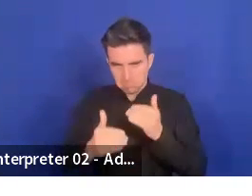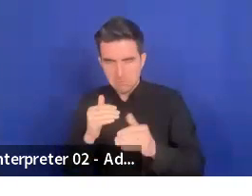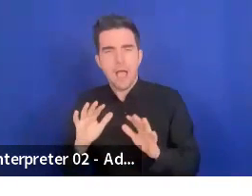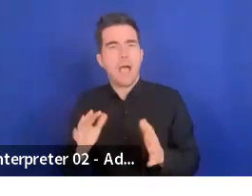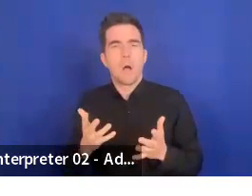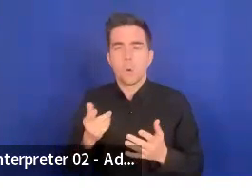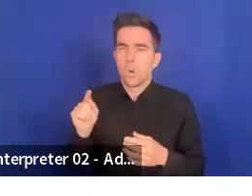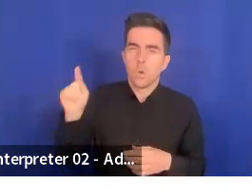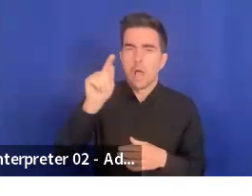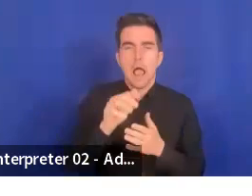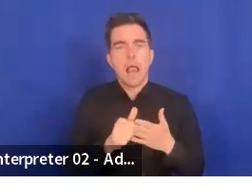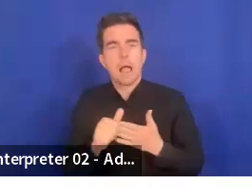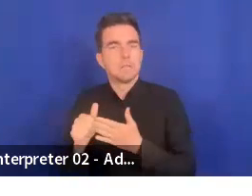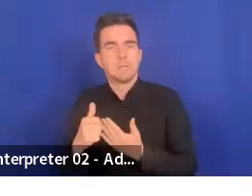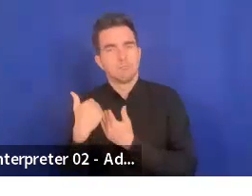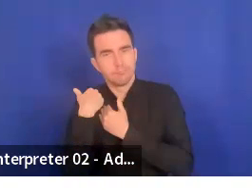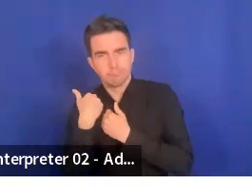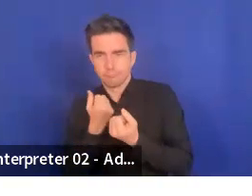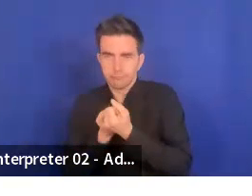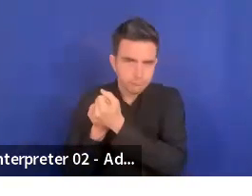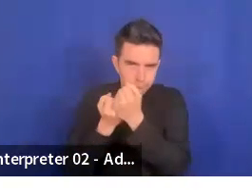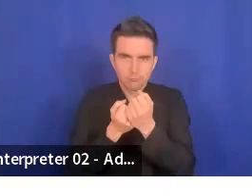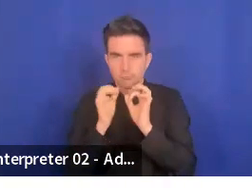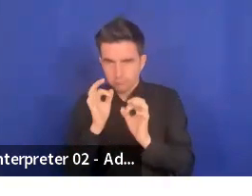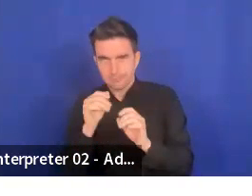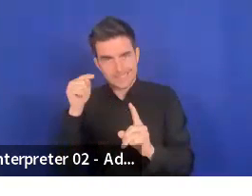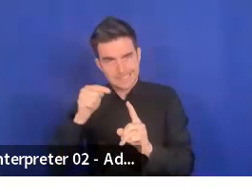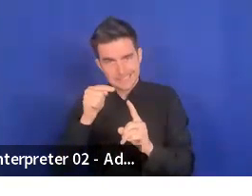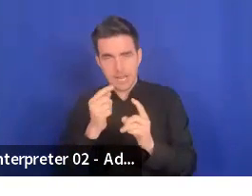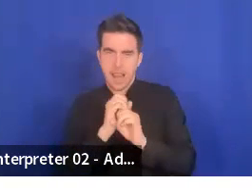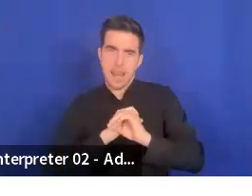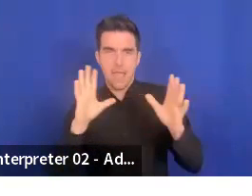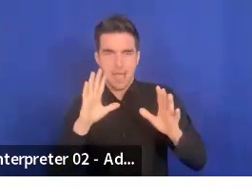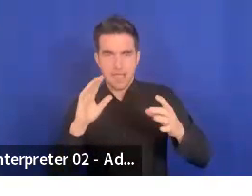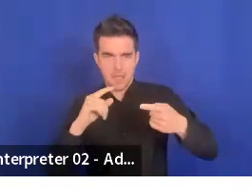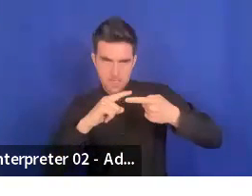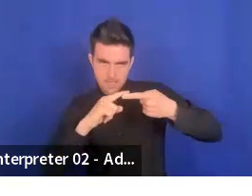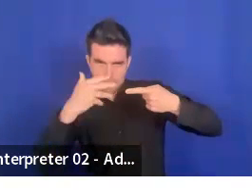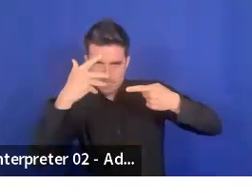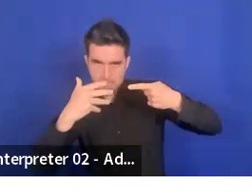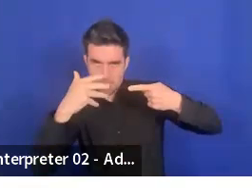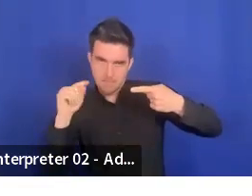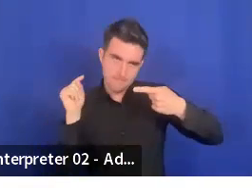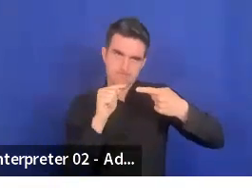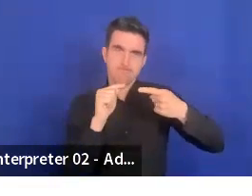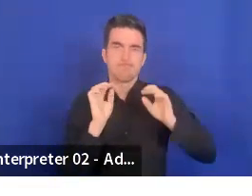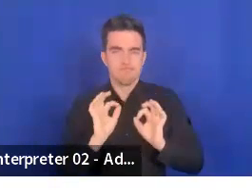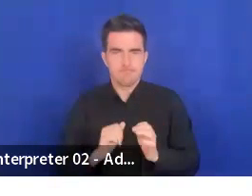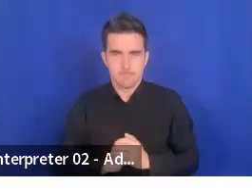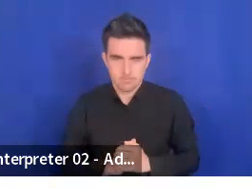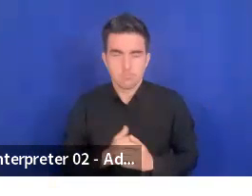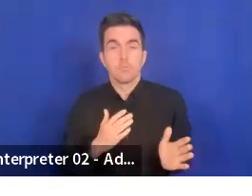And then on moving together towards UHC, this is the one that tends to be less clear for